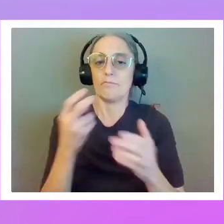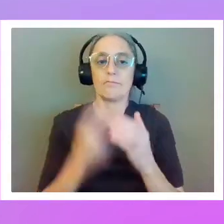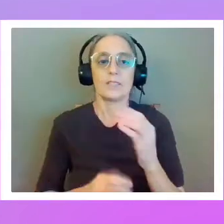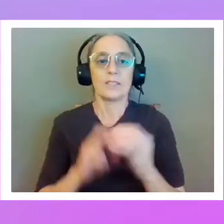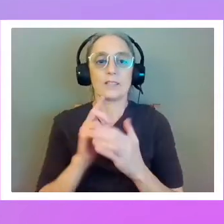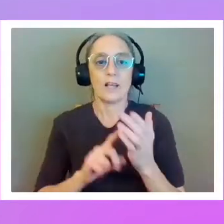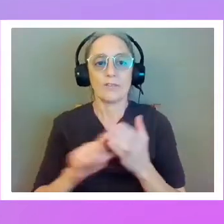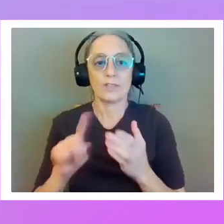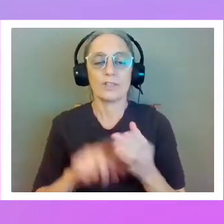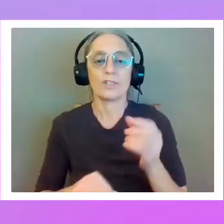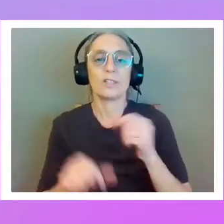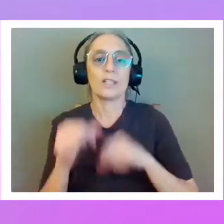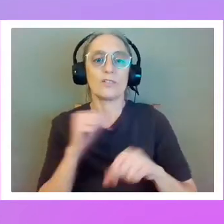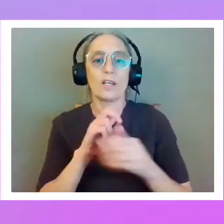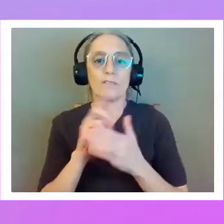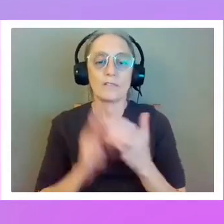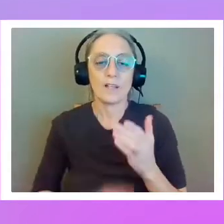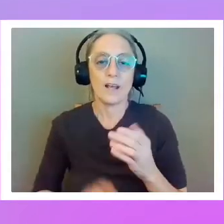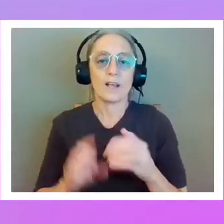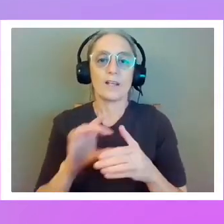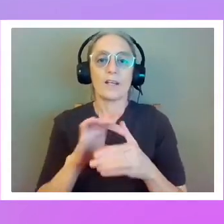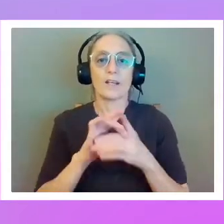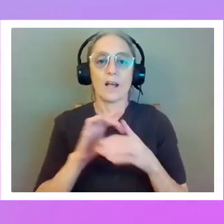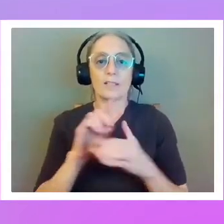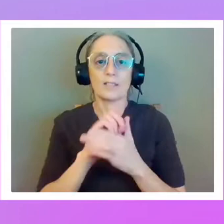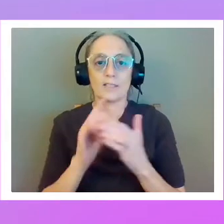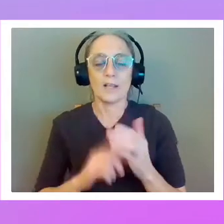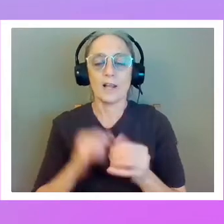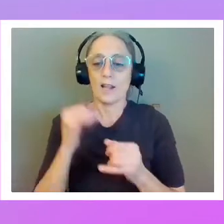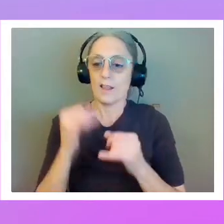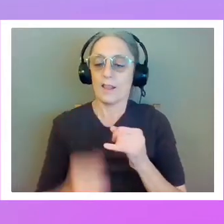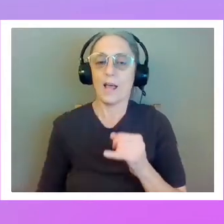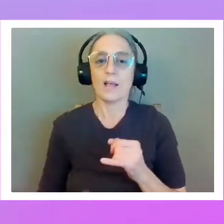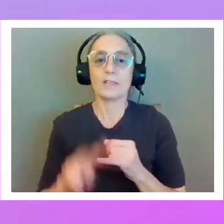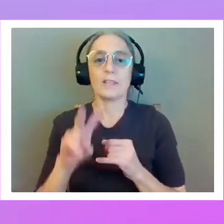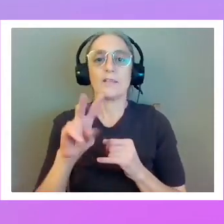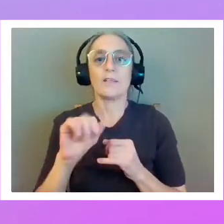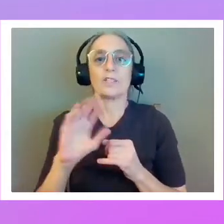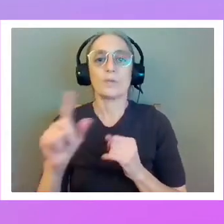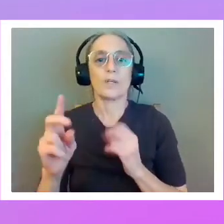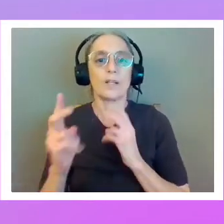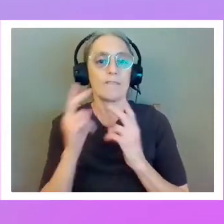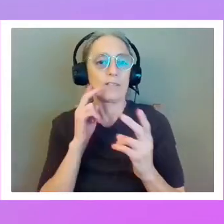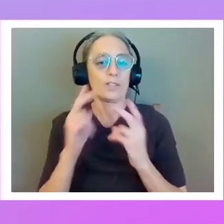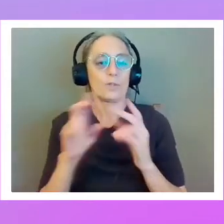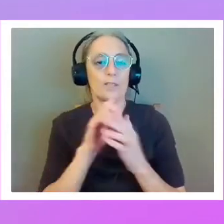content design, and I will end my talk with visual design. Hopefully by the end of this talk,